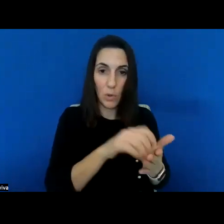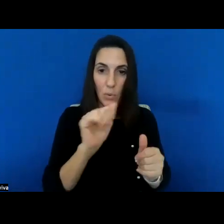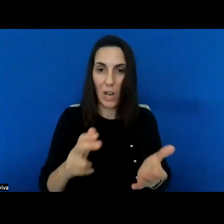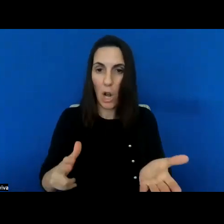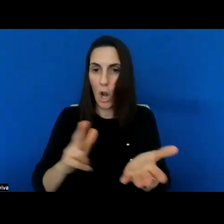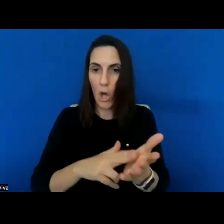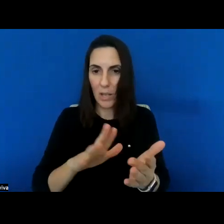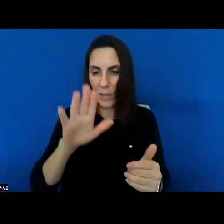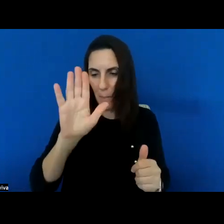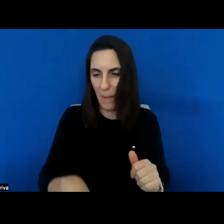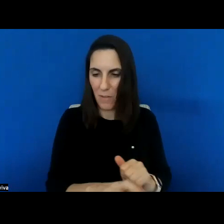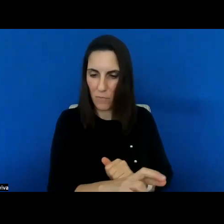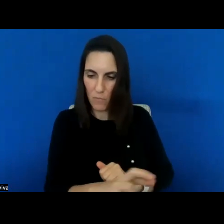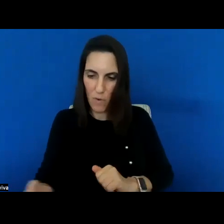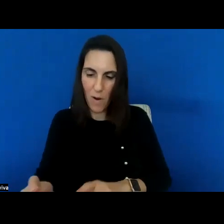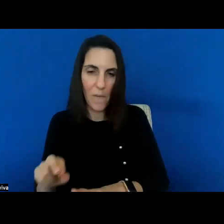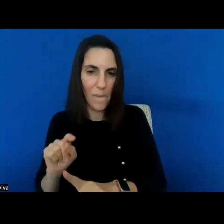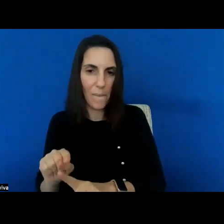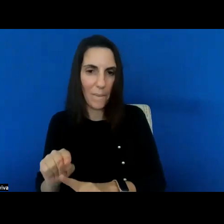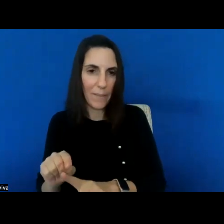bottom right usually of the little panel of the homepage